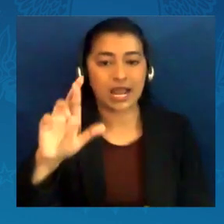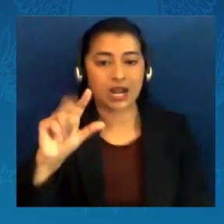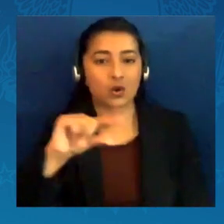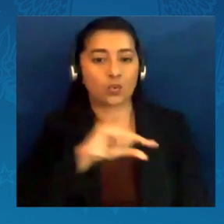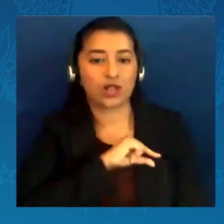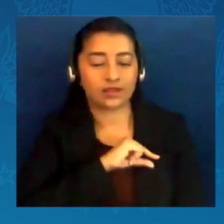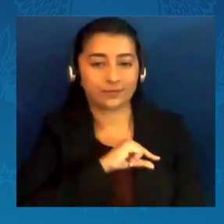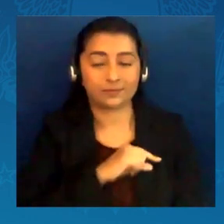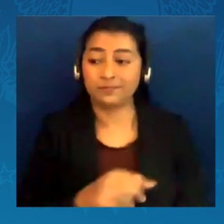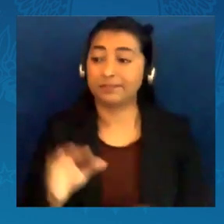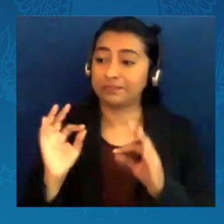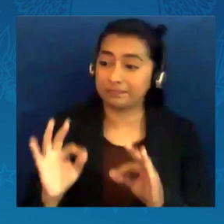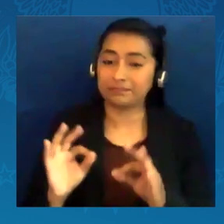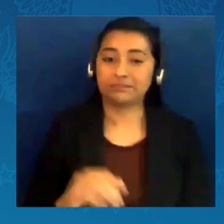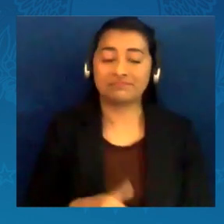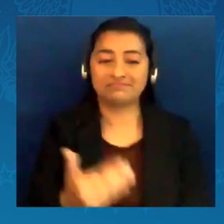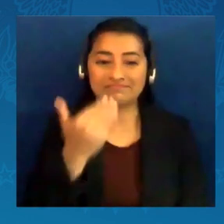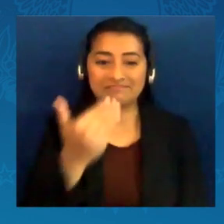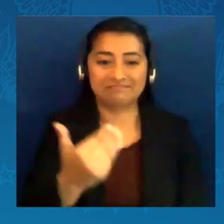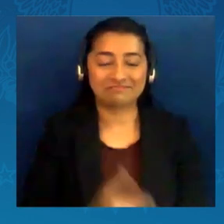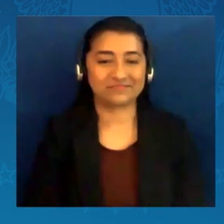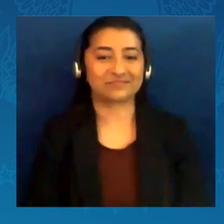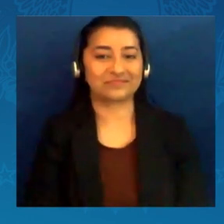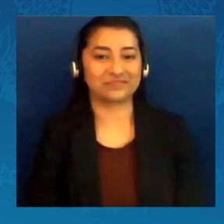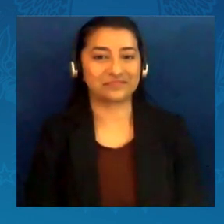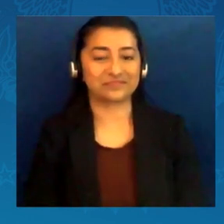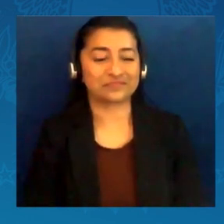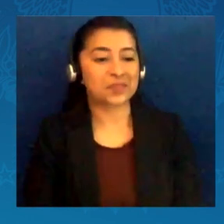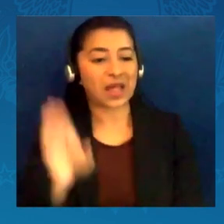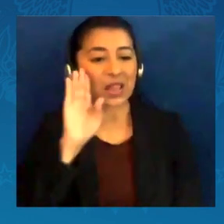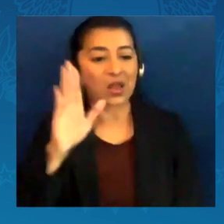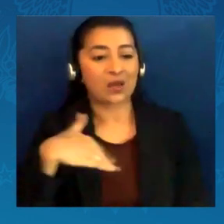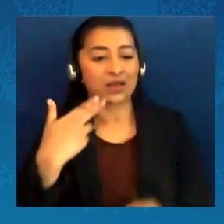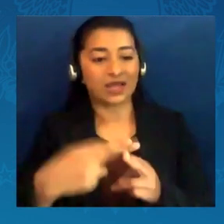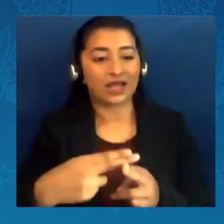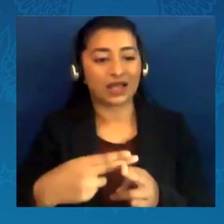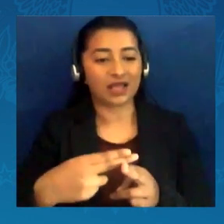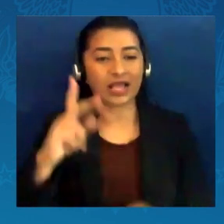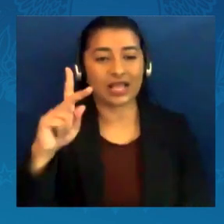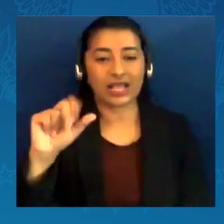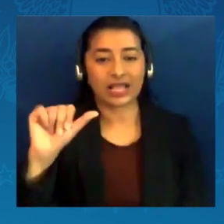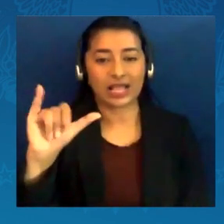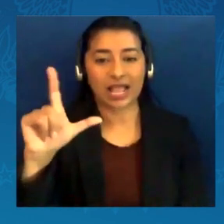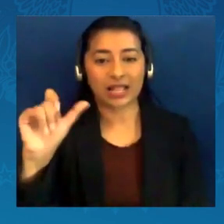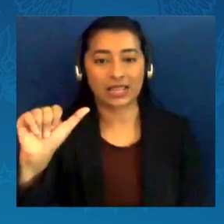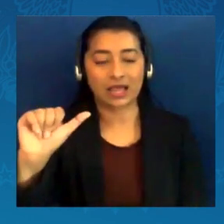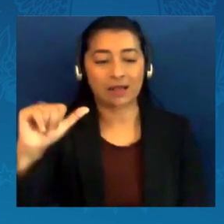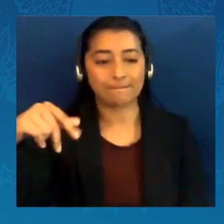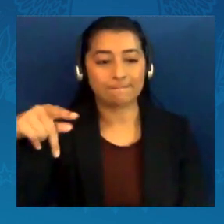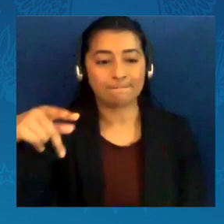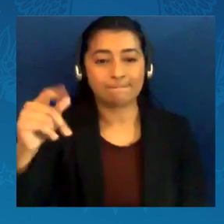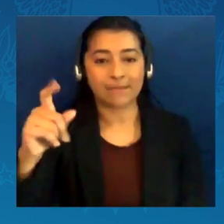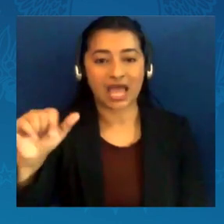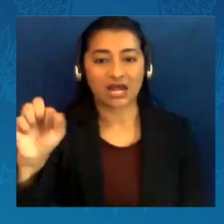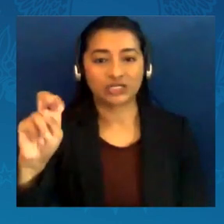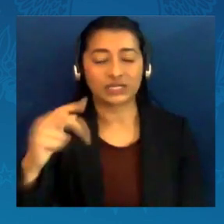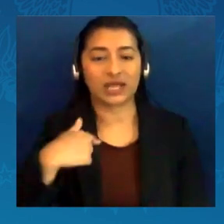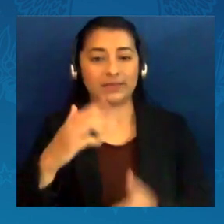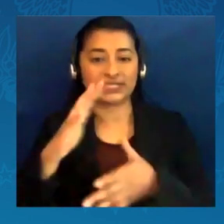Female Speaker: Hello, my name is I am a senior majoring in computer science and engineering and mathematics for Robbinsville,